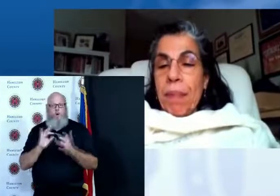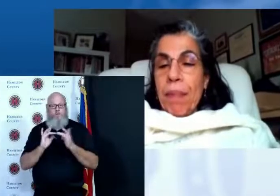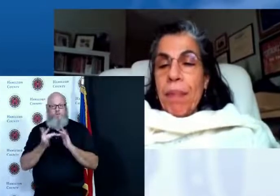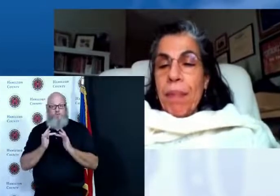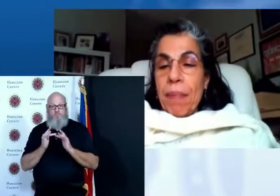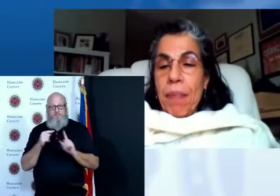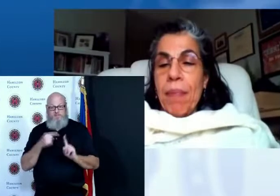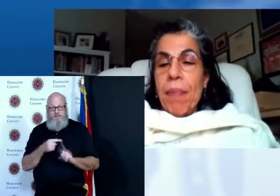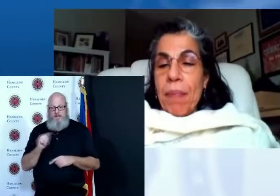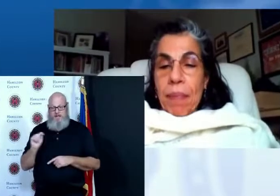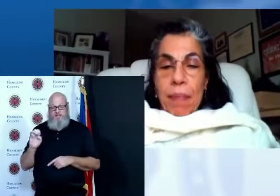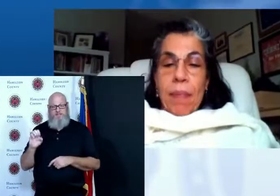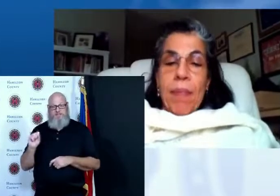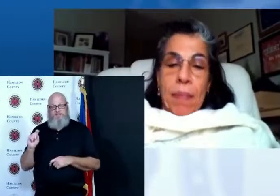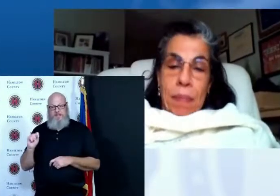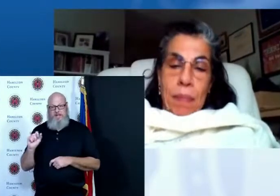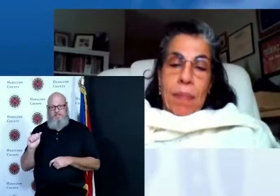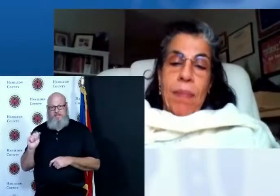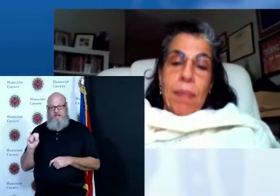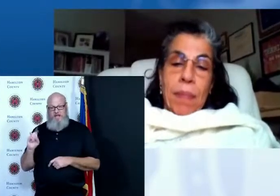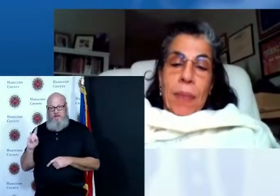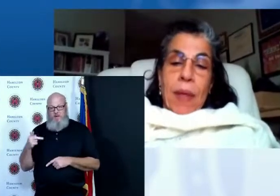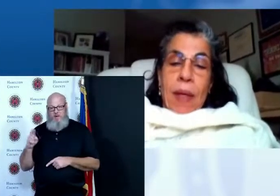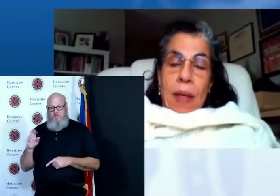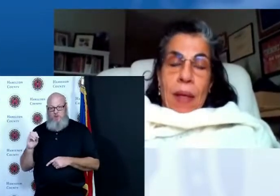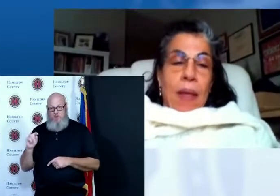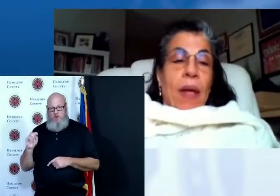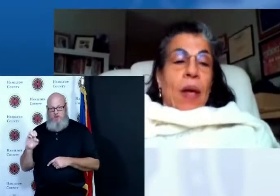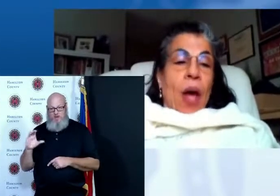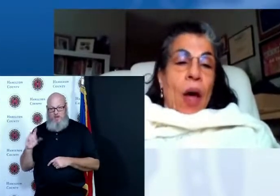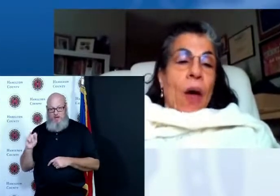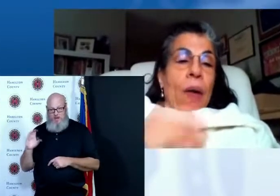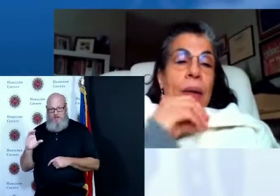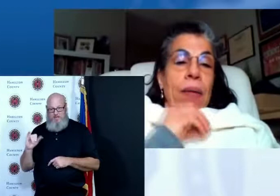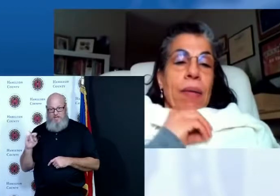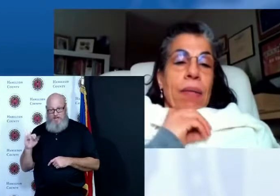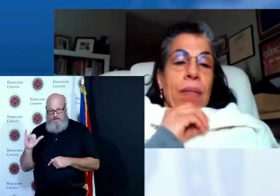and then by appointment people come to the Board of Elections and get the vaccine I didn't mean to